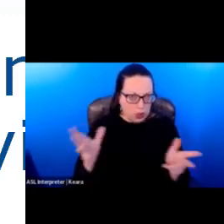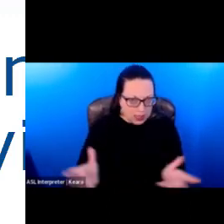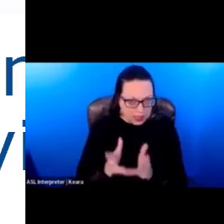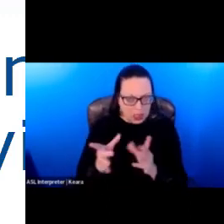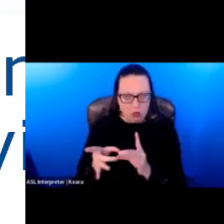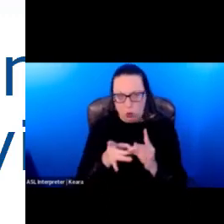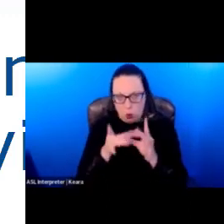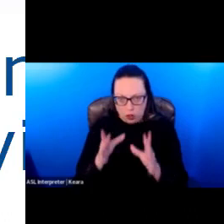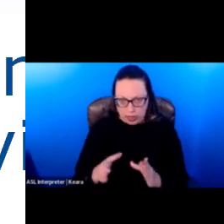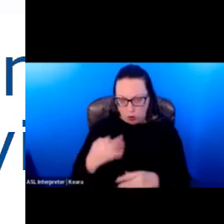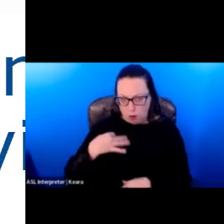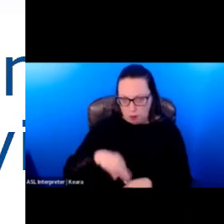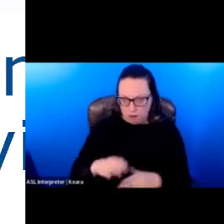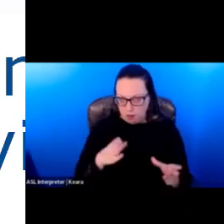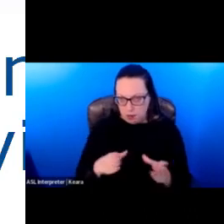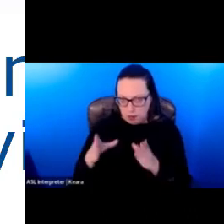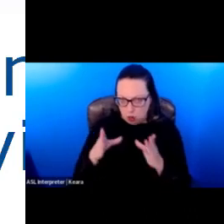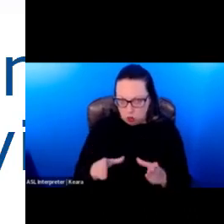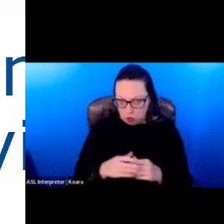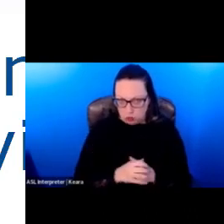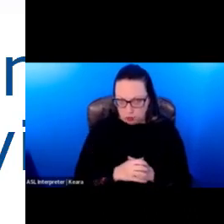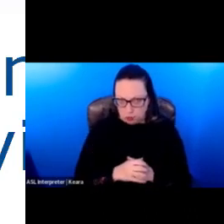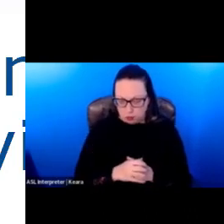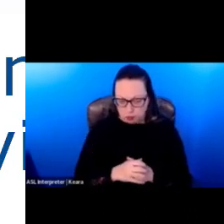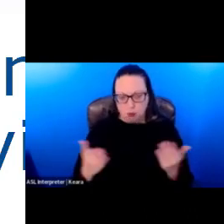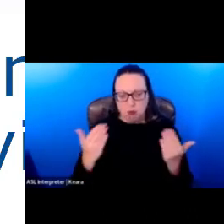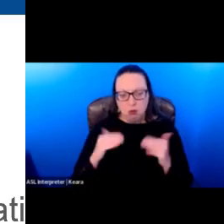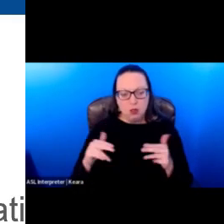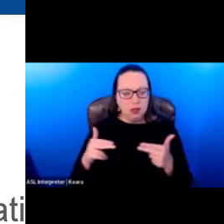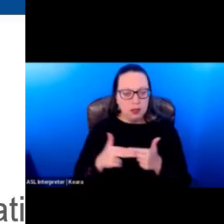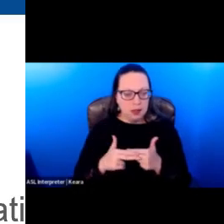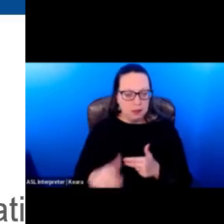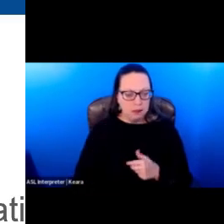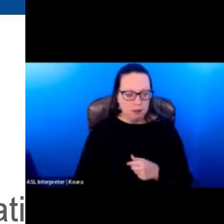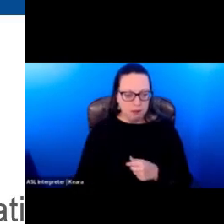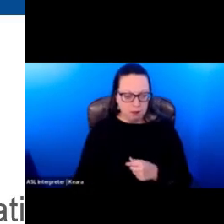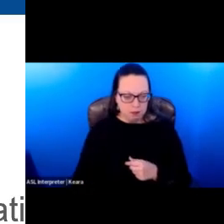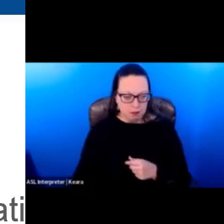benefits planner. So if we go on to the next slide, this is our next set of resources and some